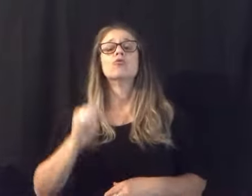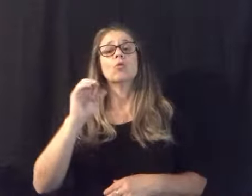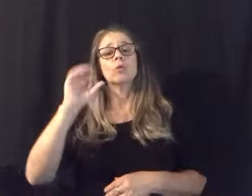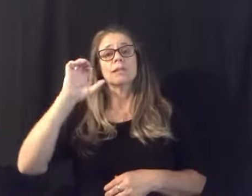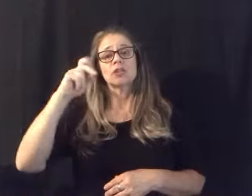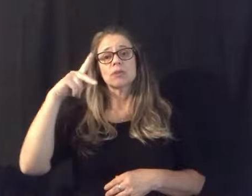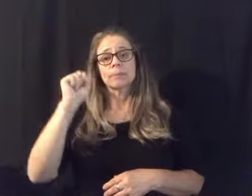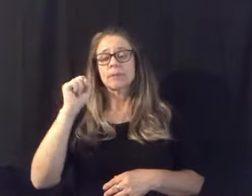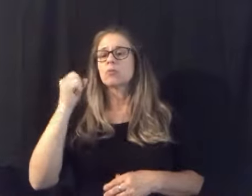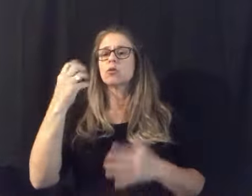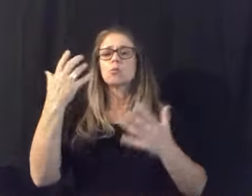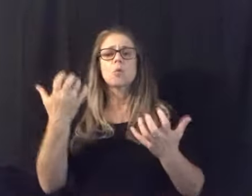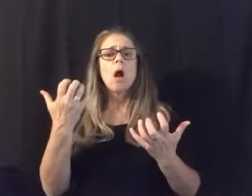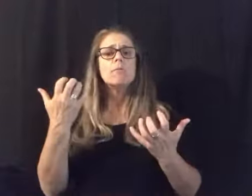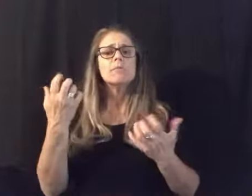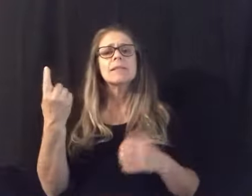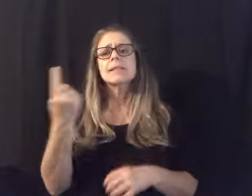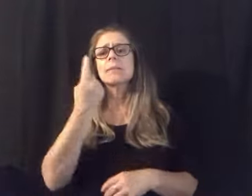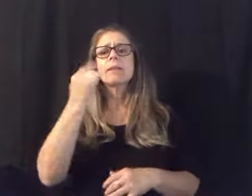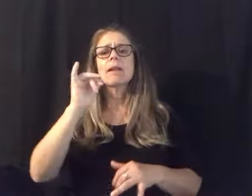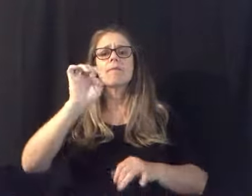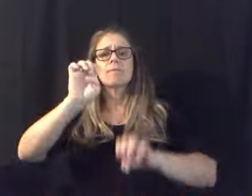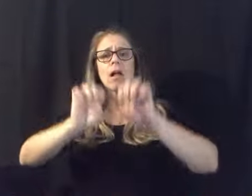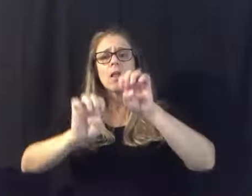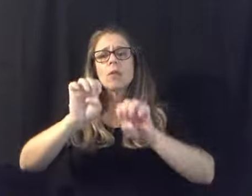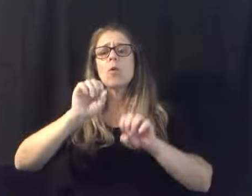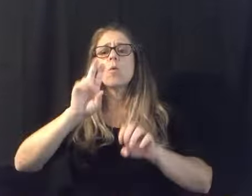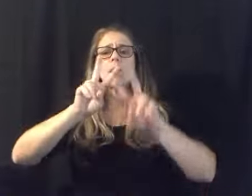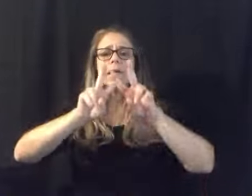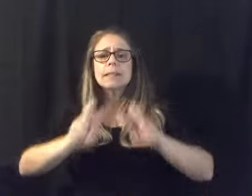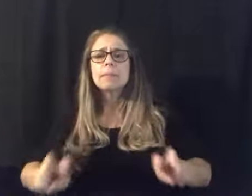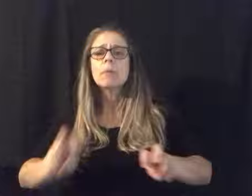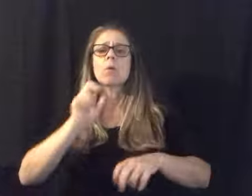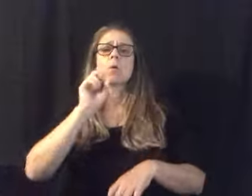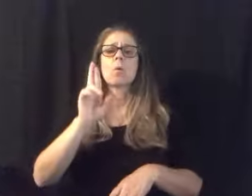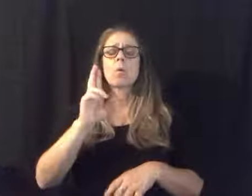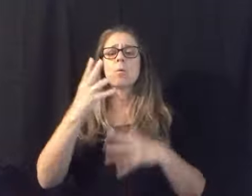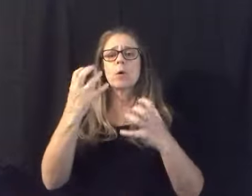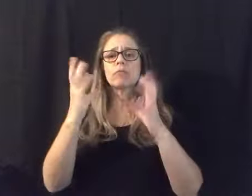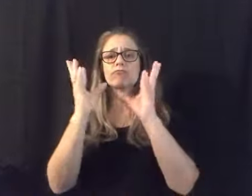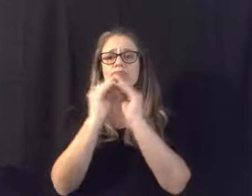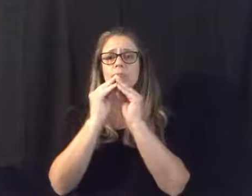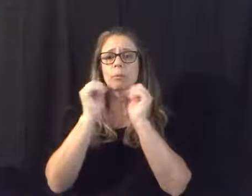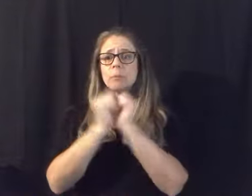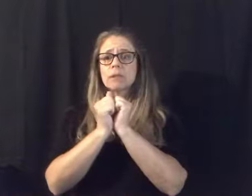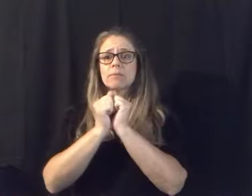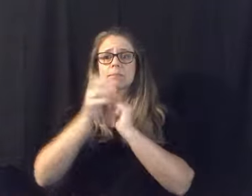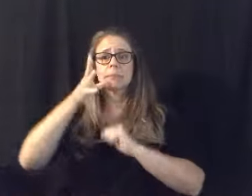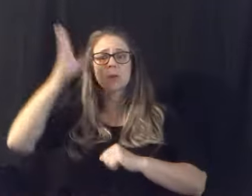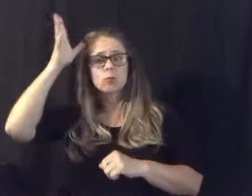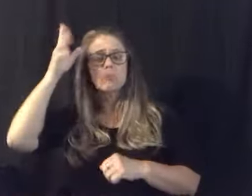If CPS wants to evaluate or assess the child or meet with the parents,